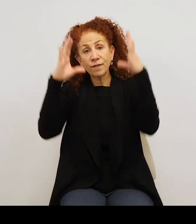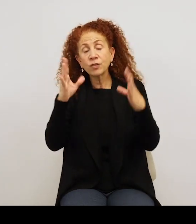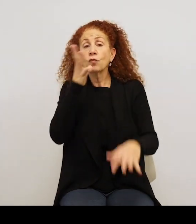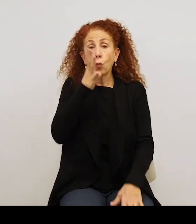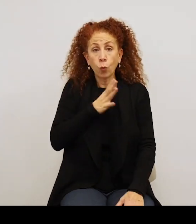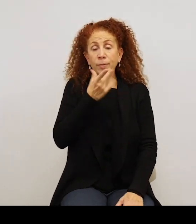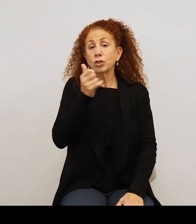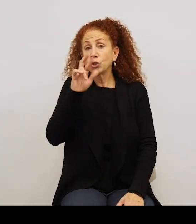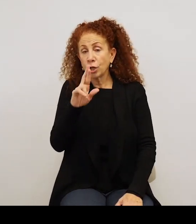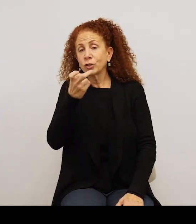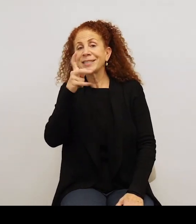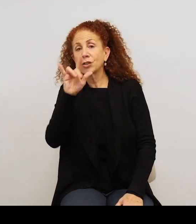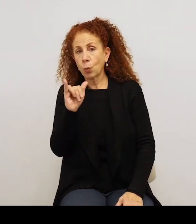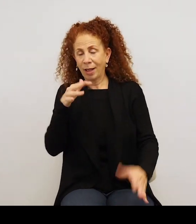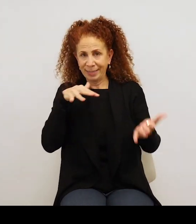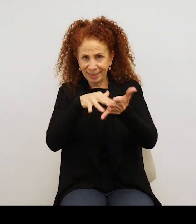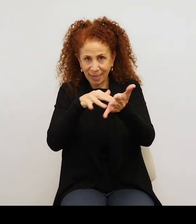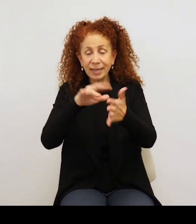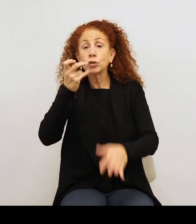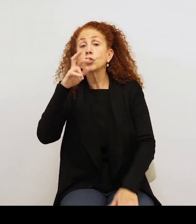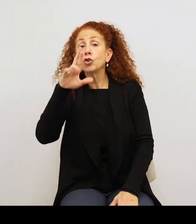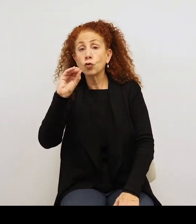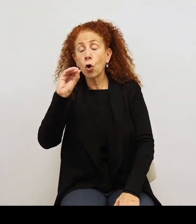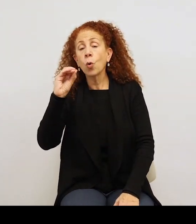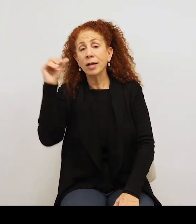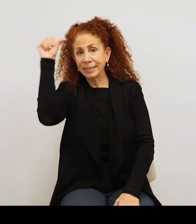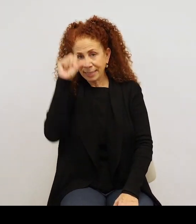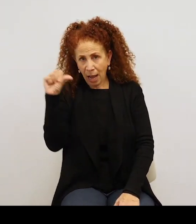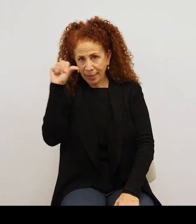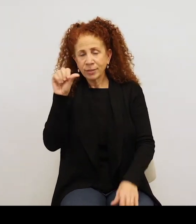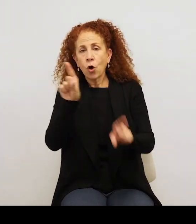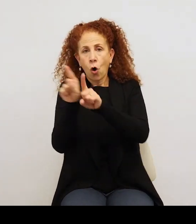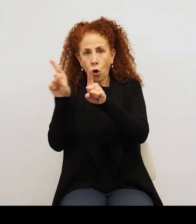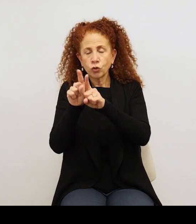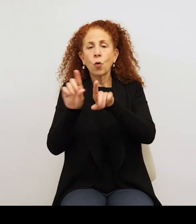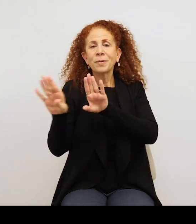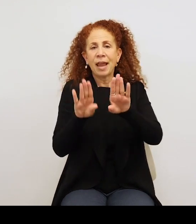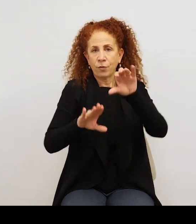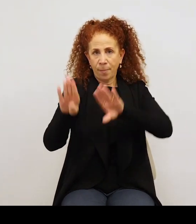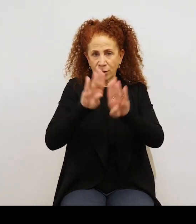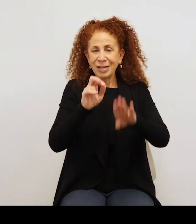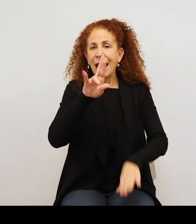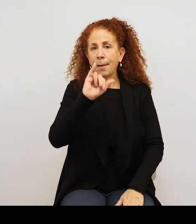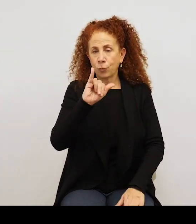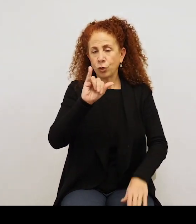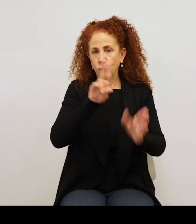and sexuality studies and neuroscience and behavioral biology at Emory University.